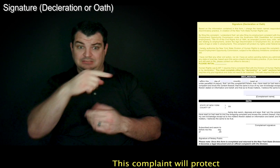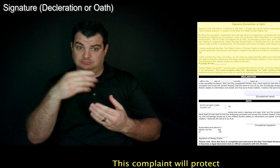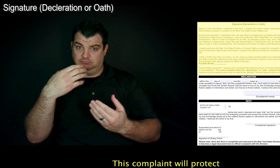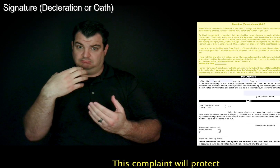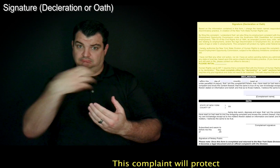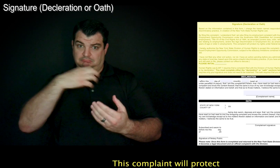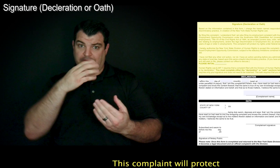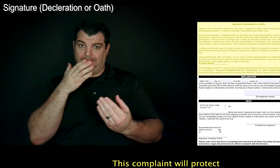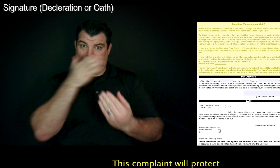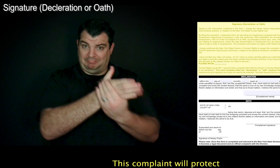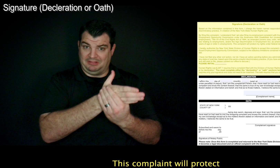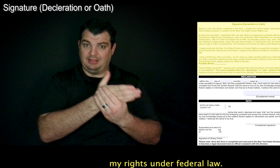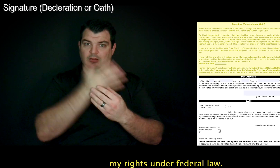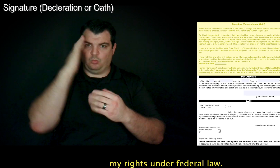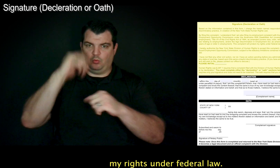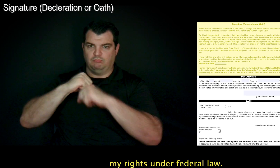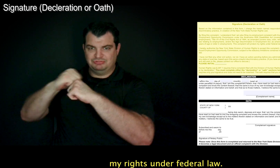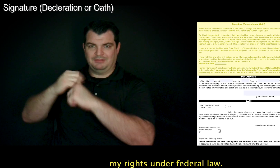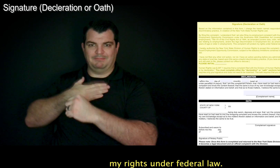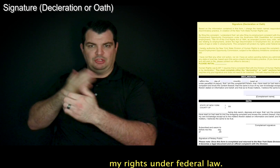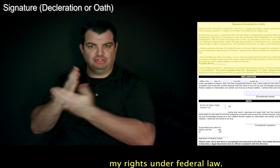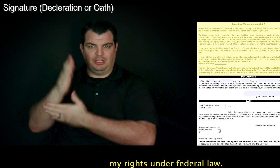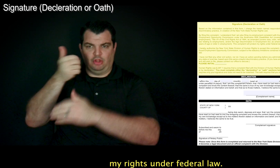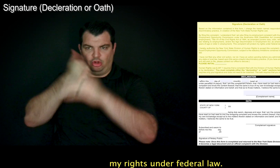This complaint will protect my rights under federal law.